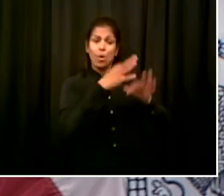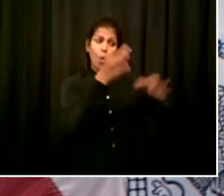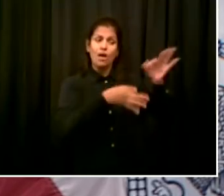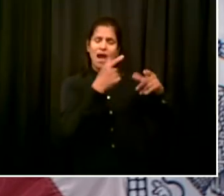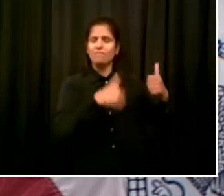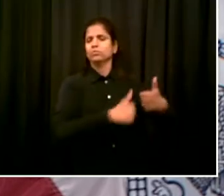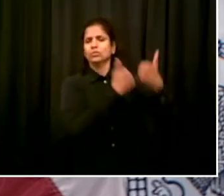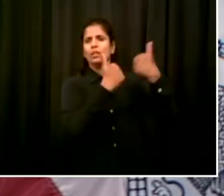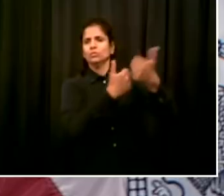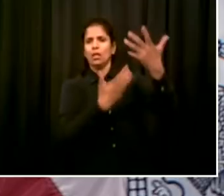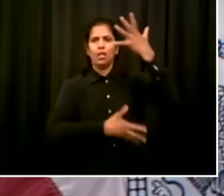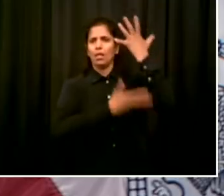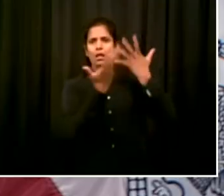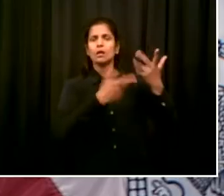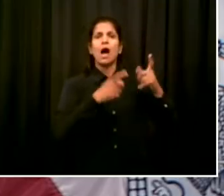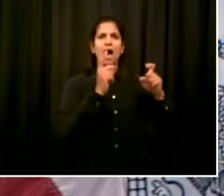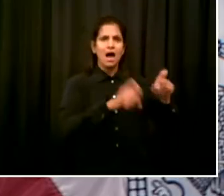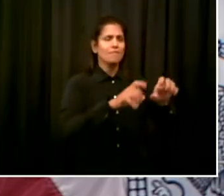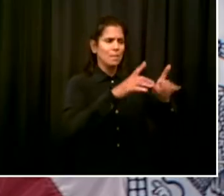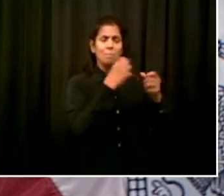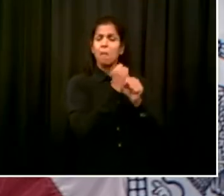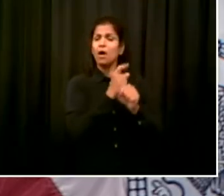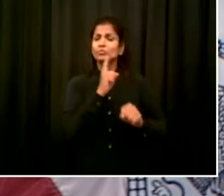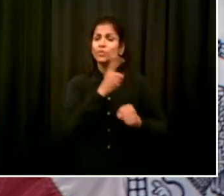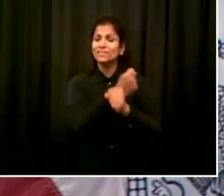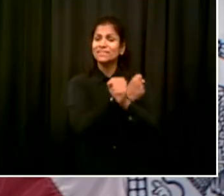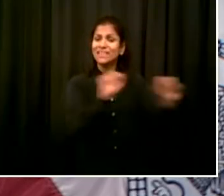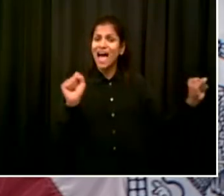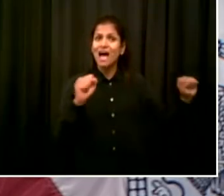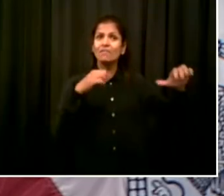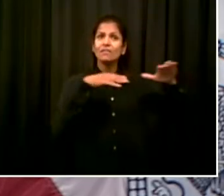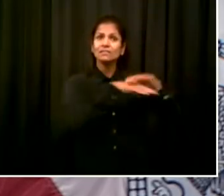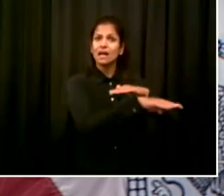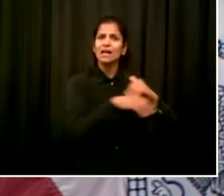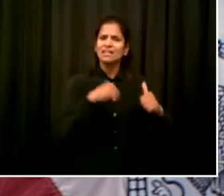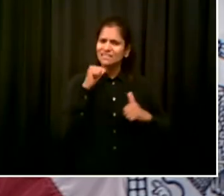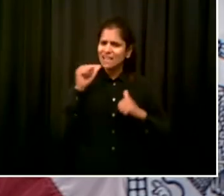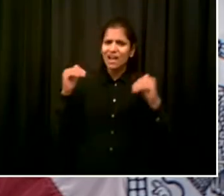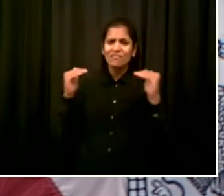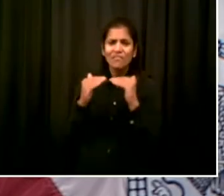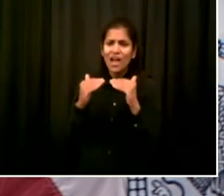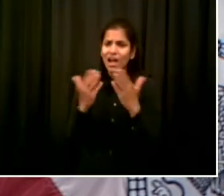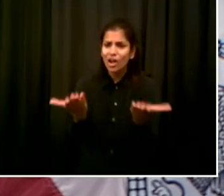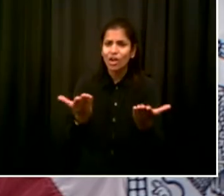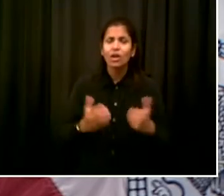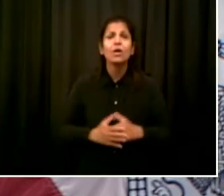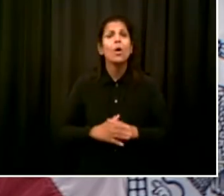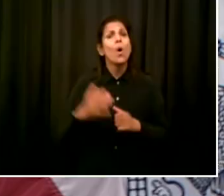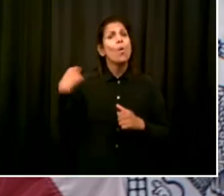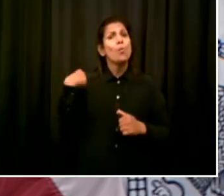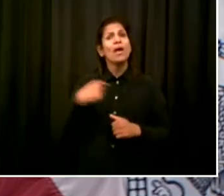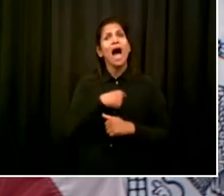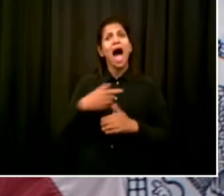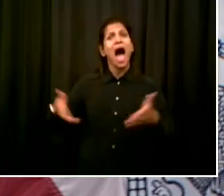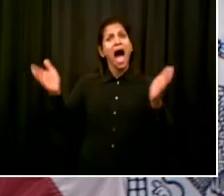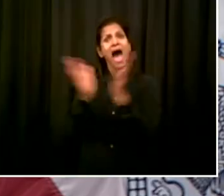EVERYONE IN E TH COURT SYSTEM THAT THEY ARE DEALING WITH REAL CHALLENGES AND WE WANT EVERYBODY TO BE HEALTHY AND SAFE UTB CLOUD E WBE REAL AND HONEST